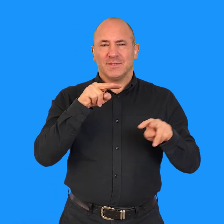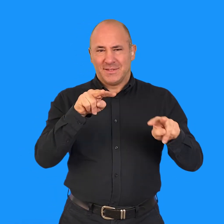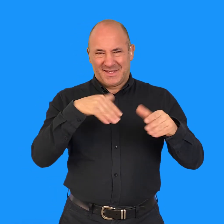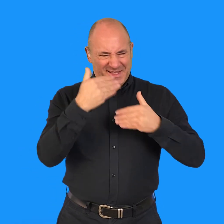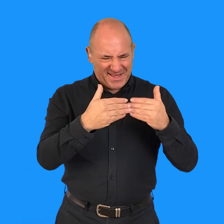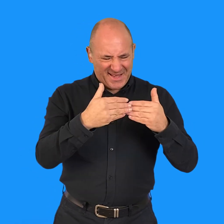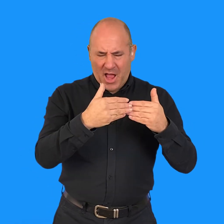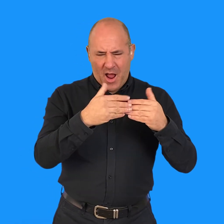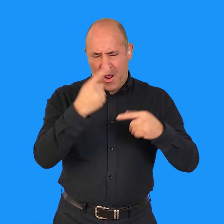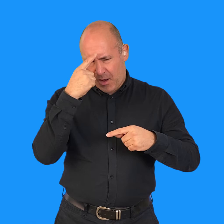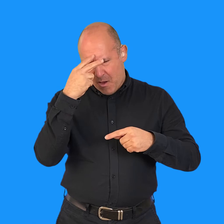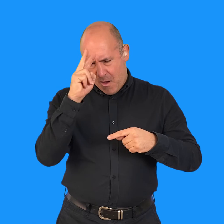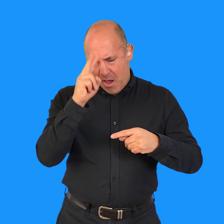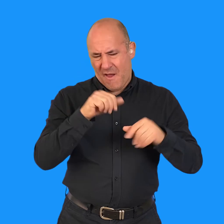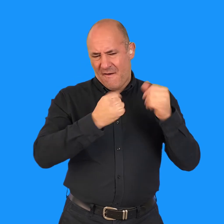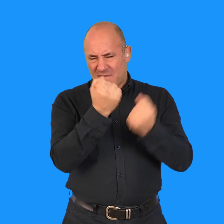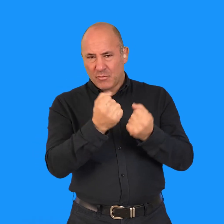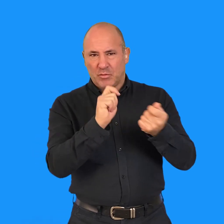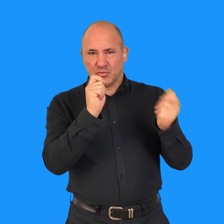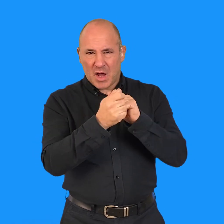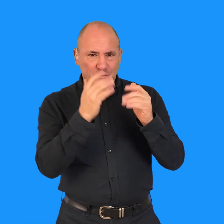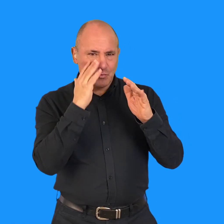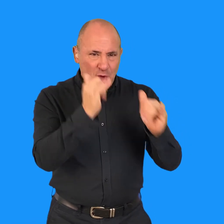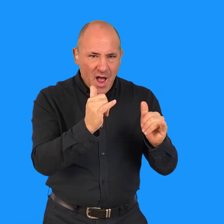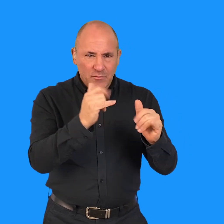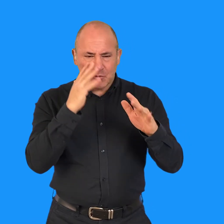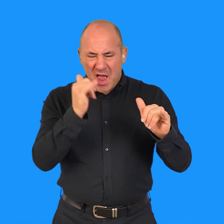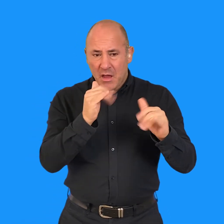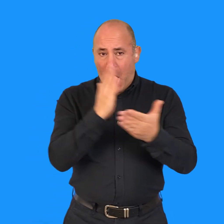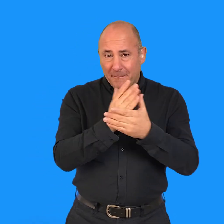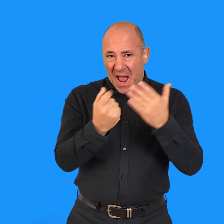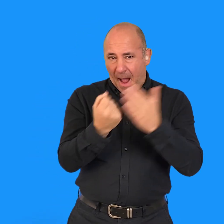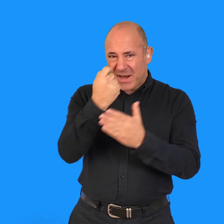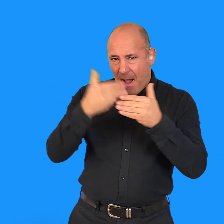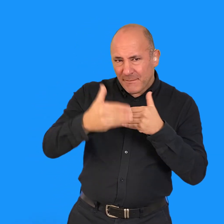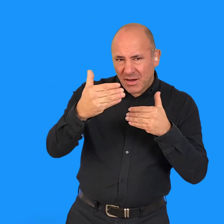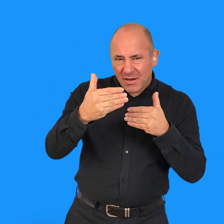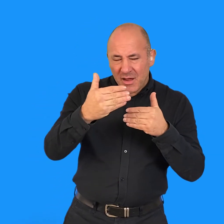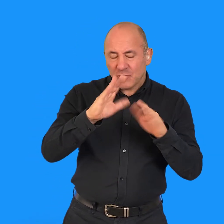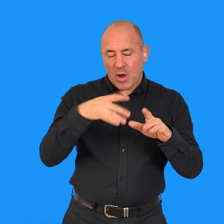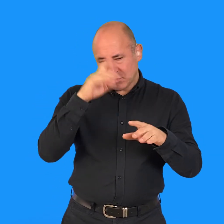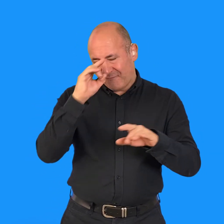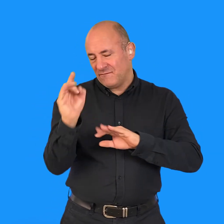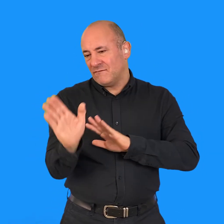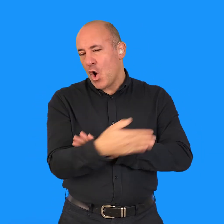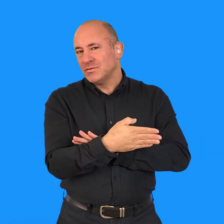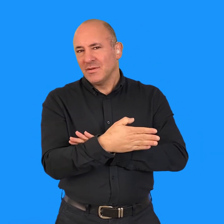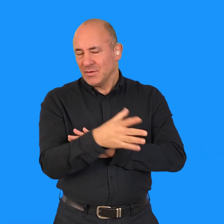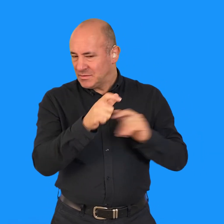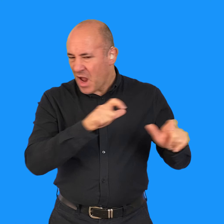checking in, making sure that it's constantly happening and it doesn't just get forgotten about.